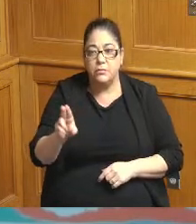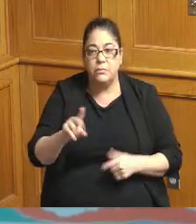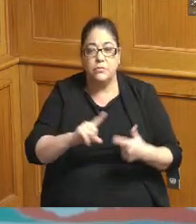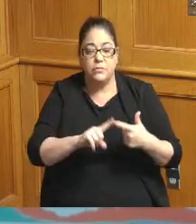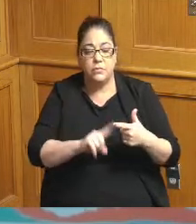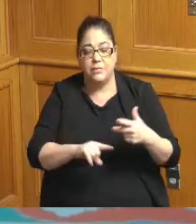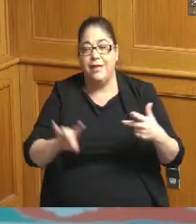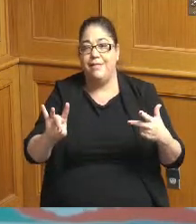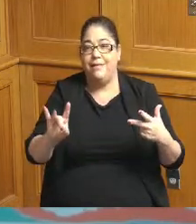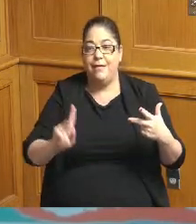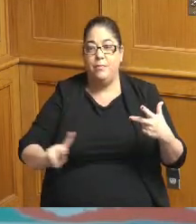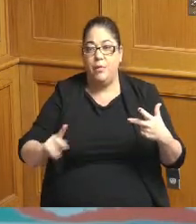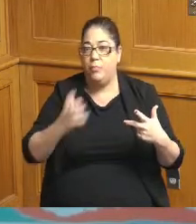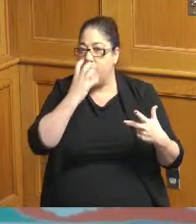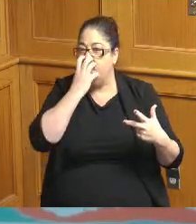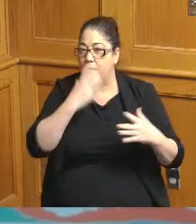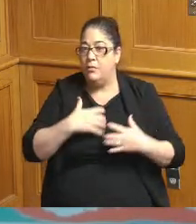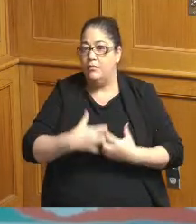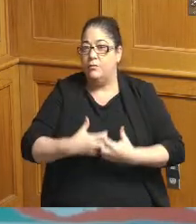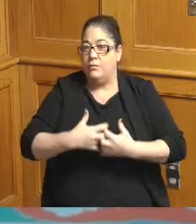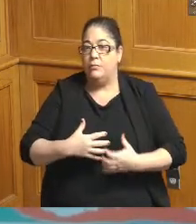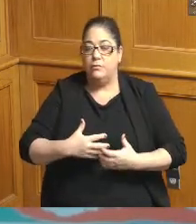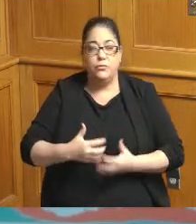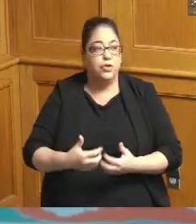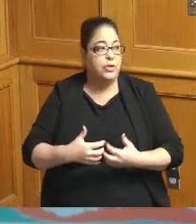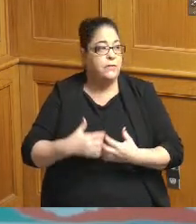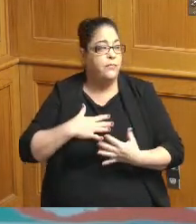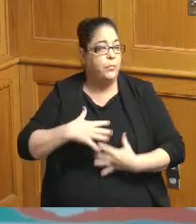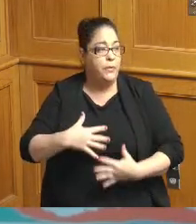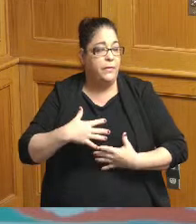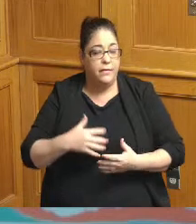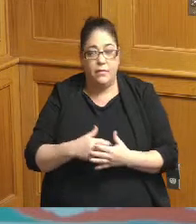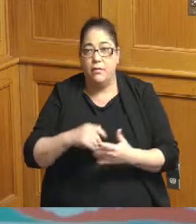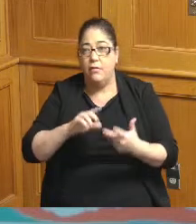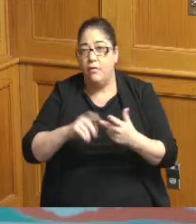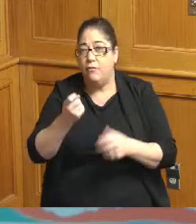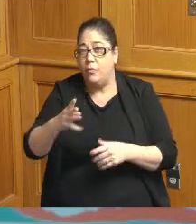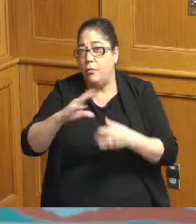eight individuals on ventilators I know two weeks ago there was a couple comments about long Covid